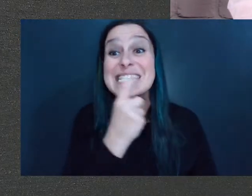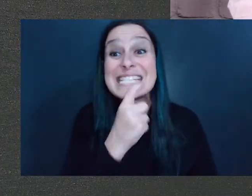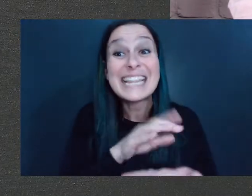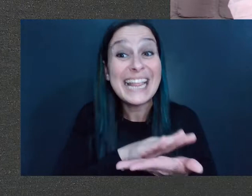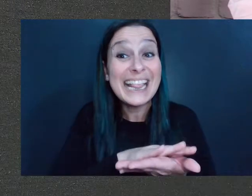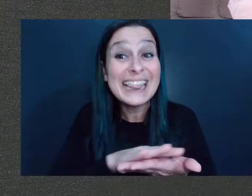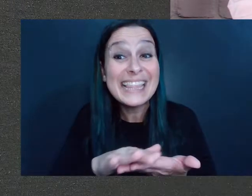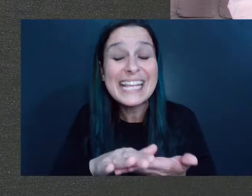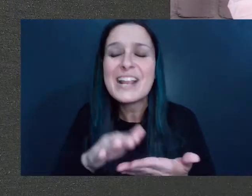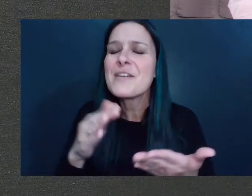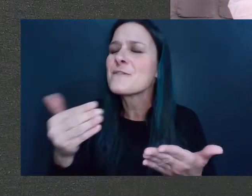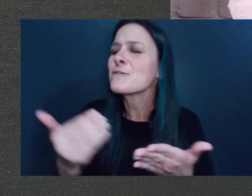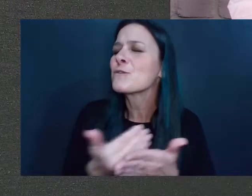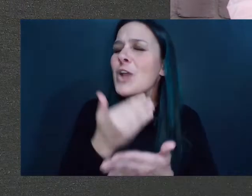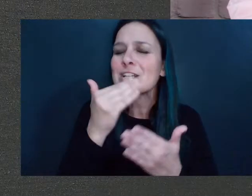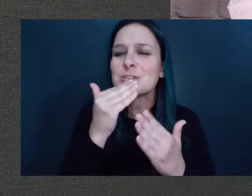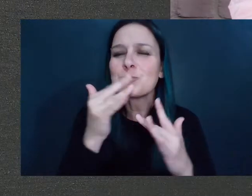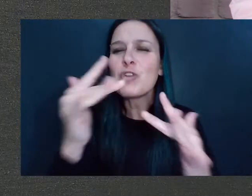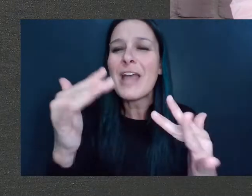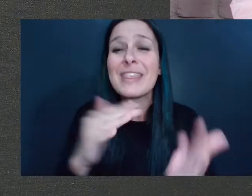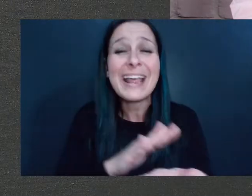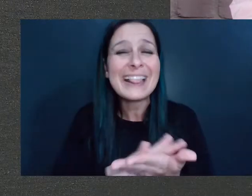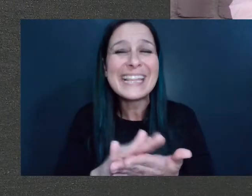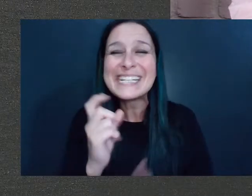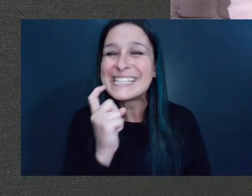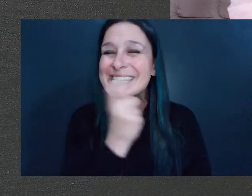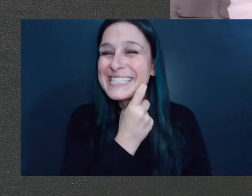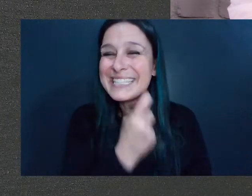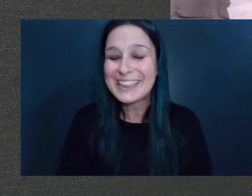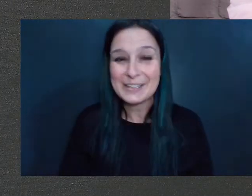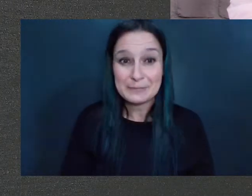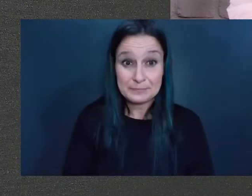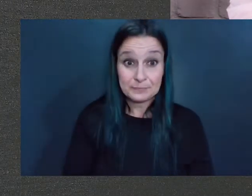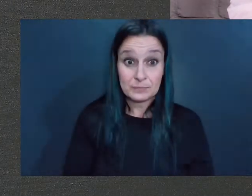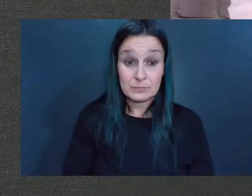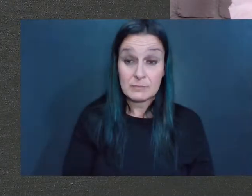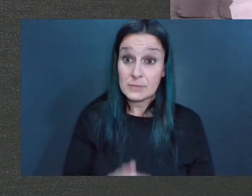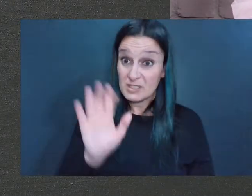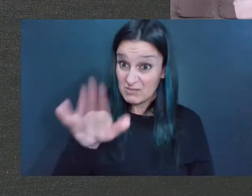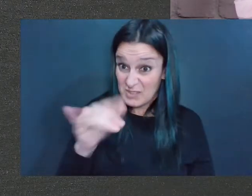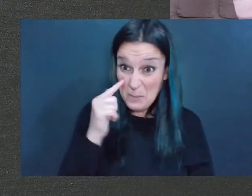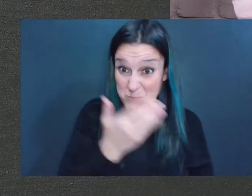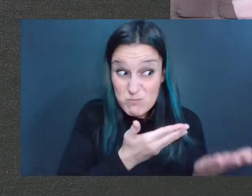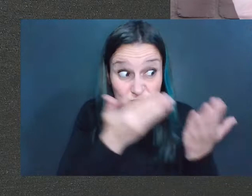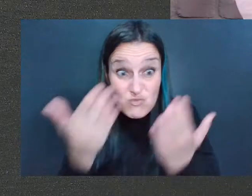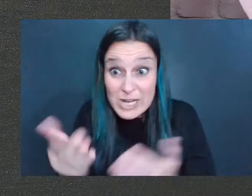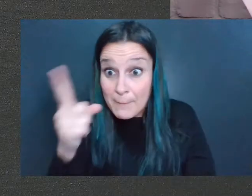so you have fresh breath and clean teeth. "If You Take a Mouse to School"